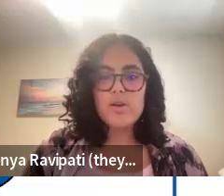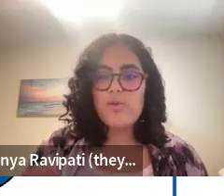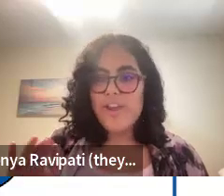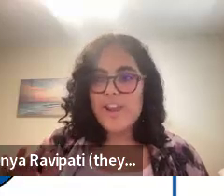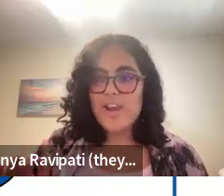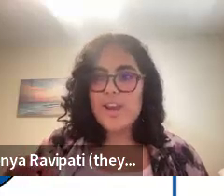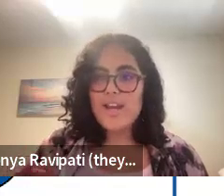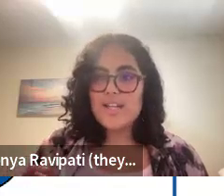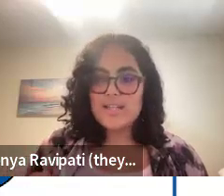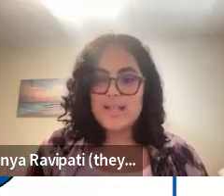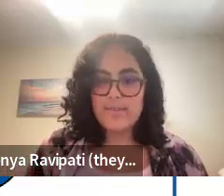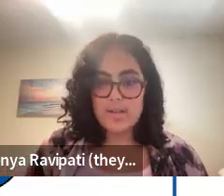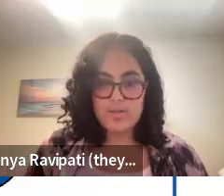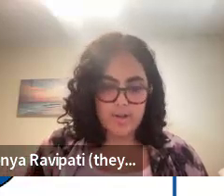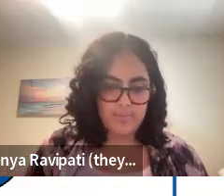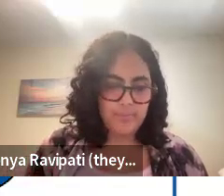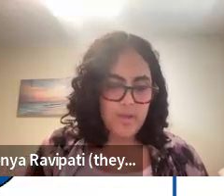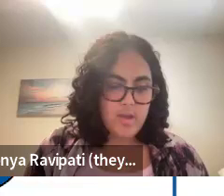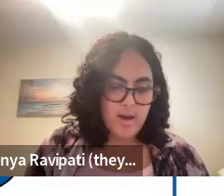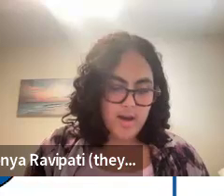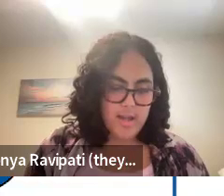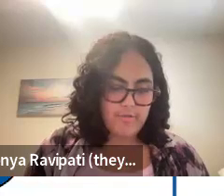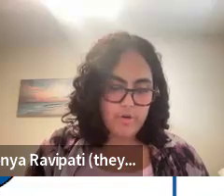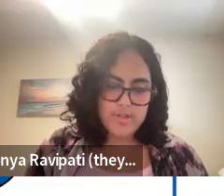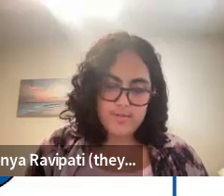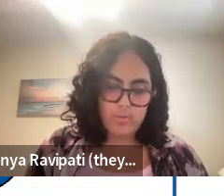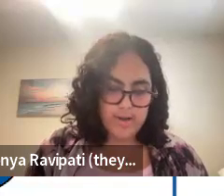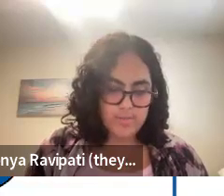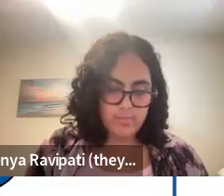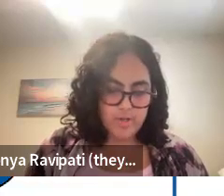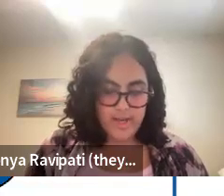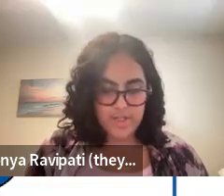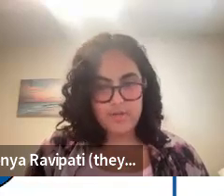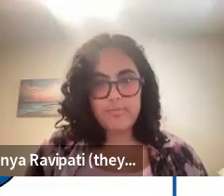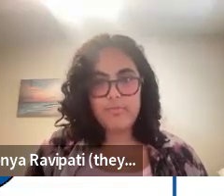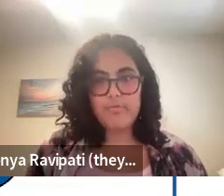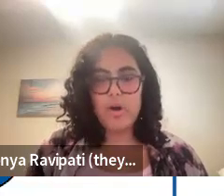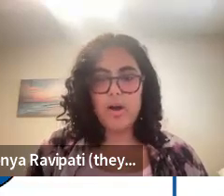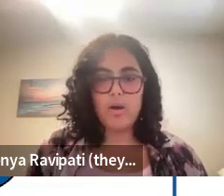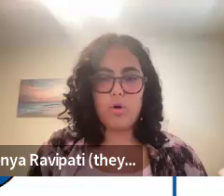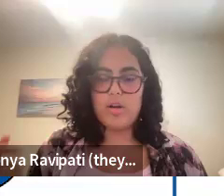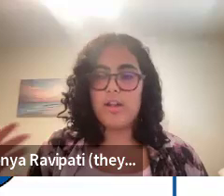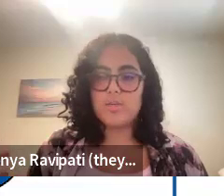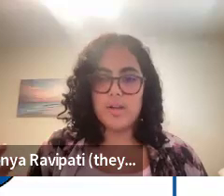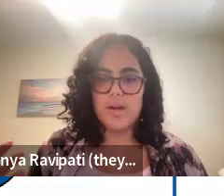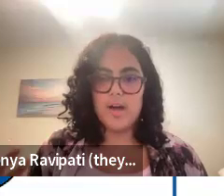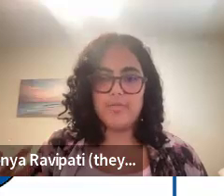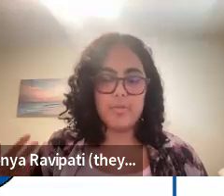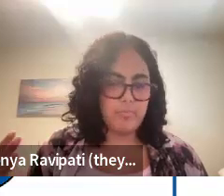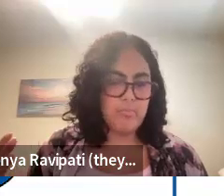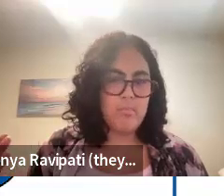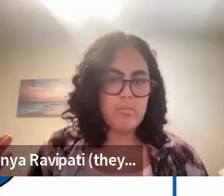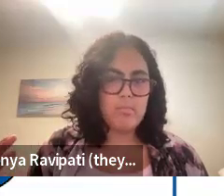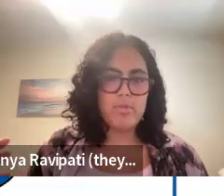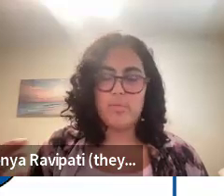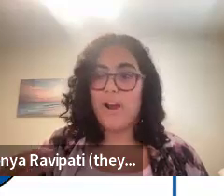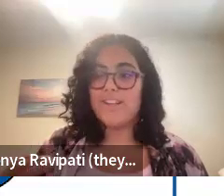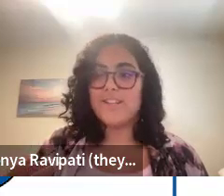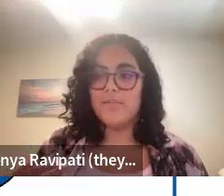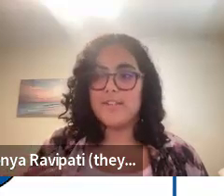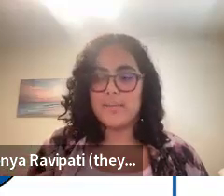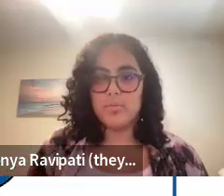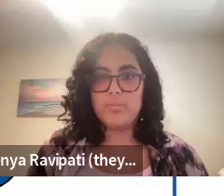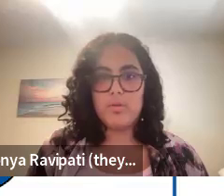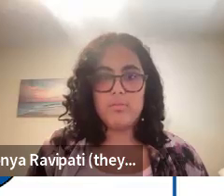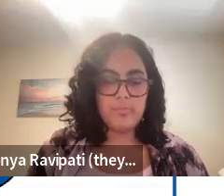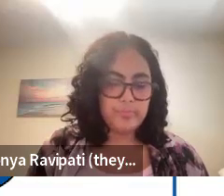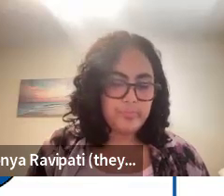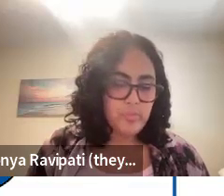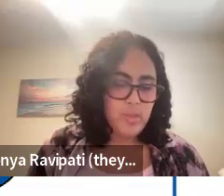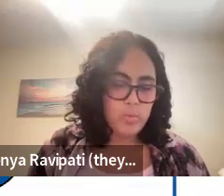So in 1973, the first civil rights protection or acknowledgement of the rights of disabled people